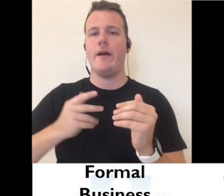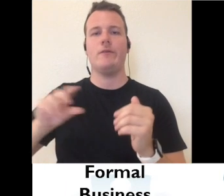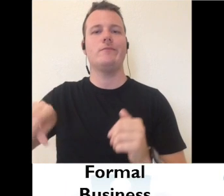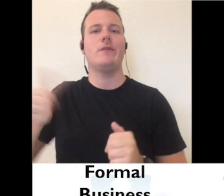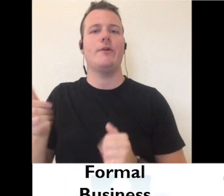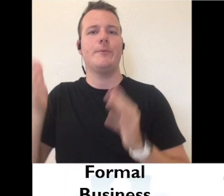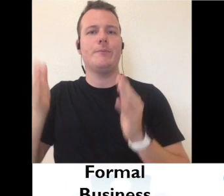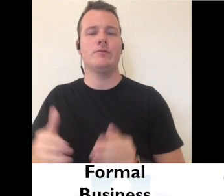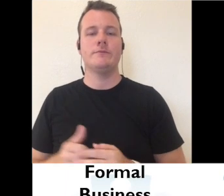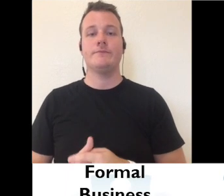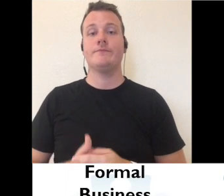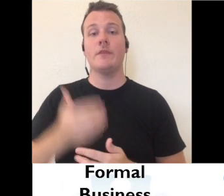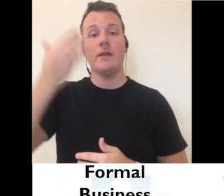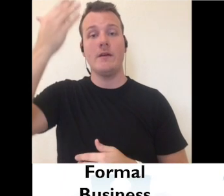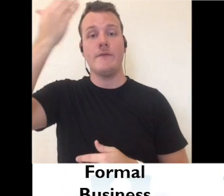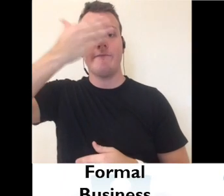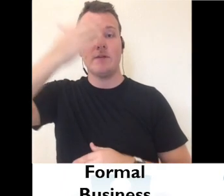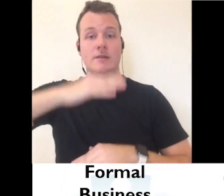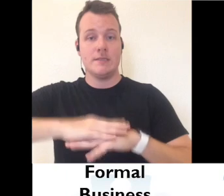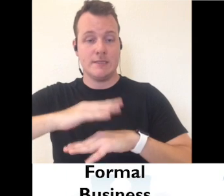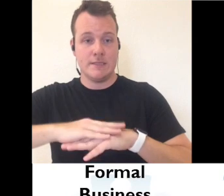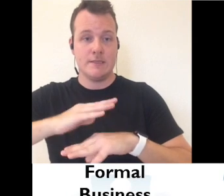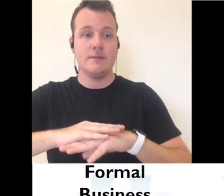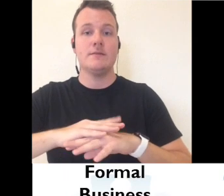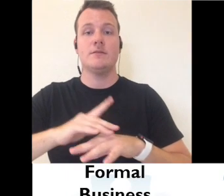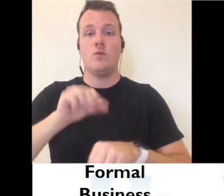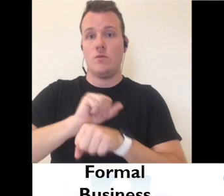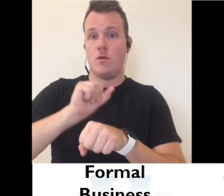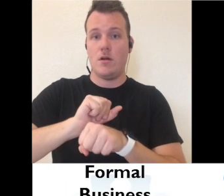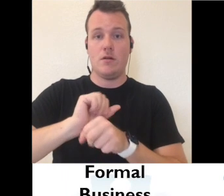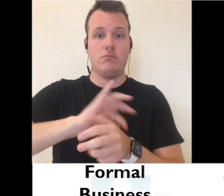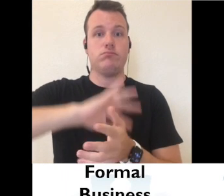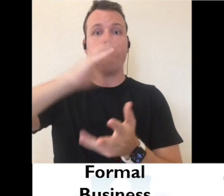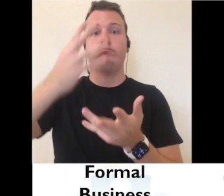clerical staff could be another milestone that we would want to- want to